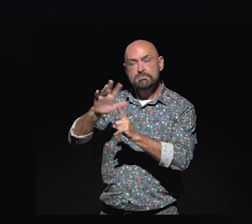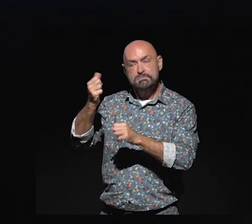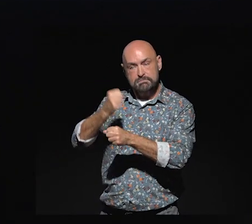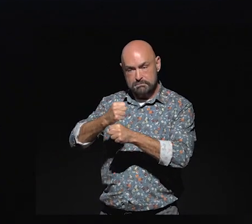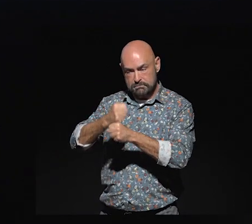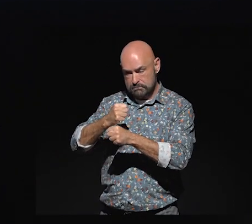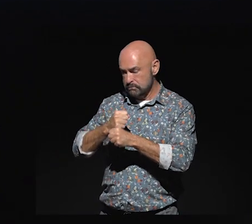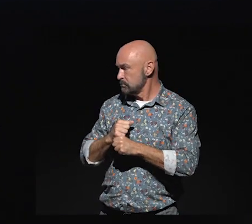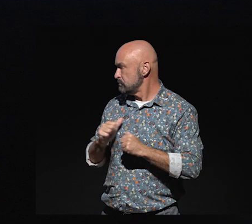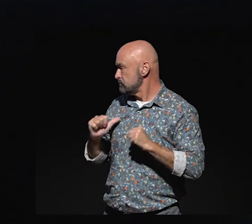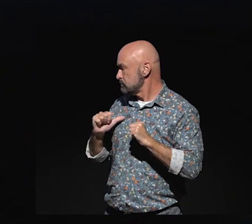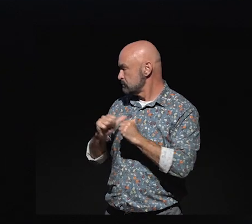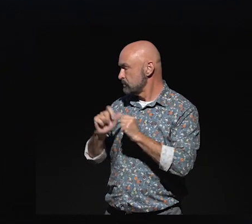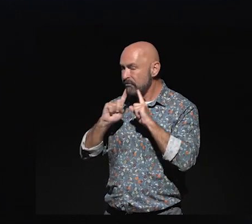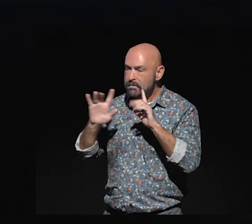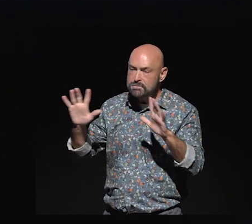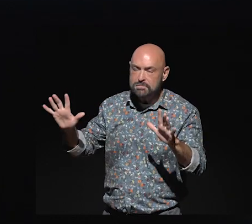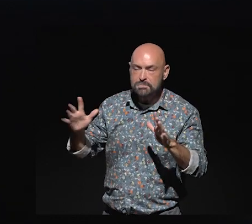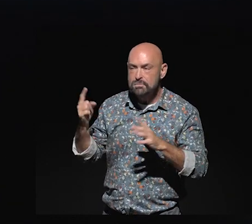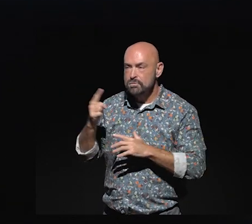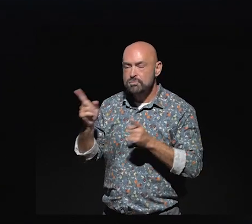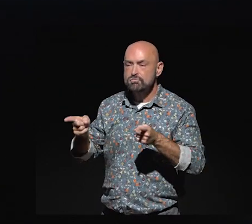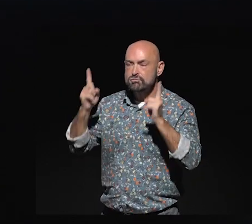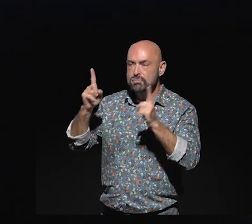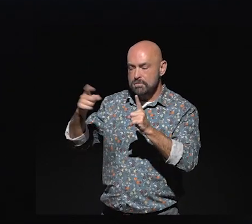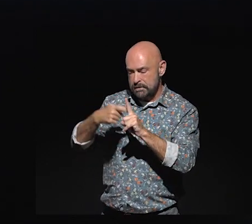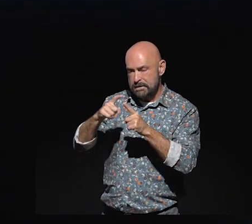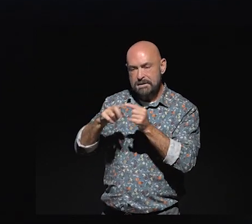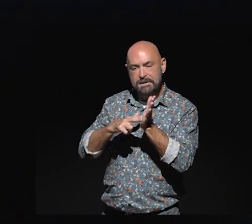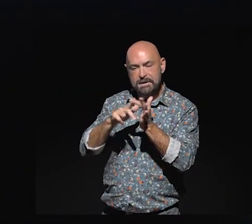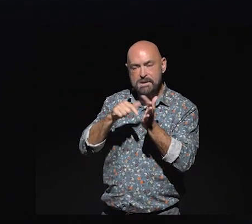by our most famous director, Kenneth Clark, in 1936,